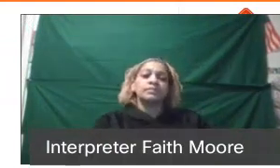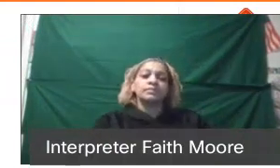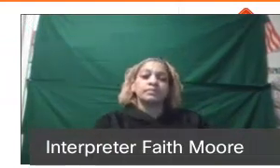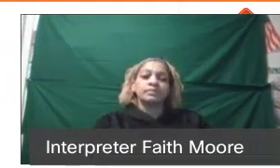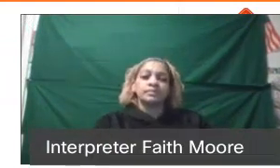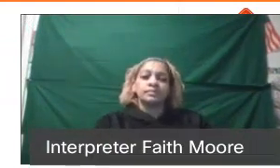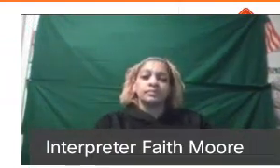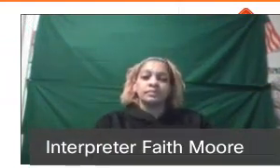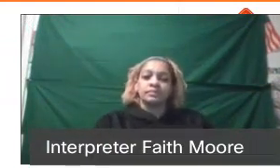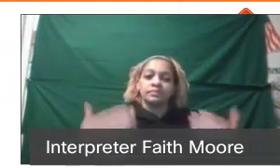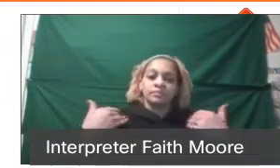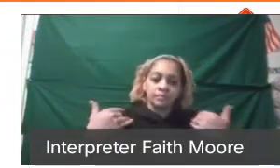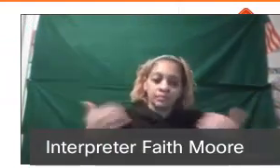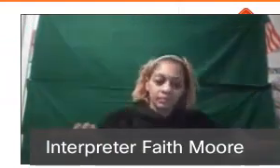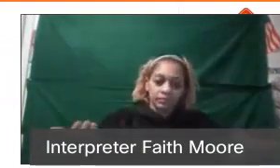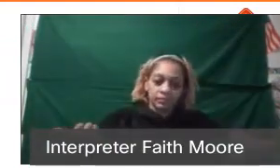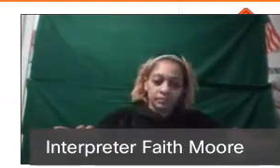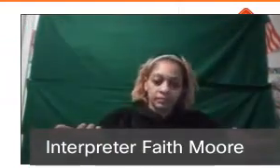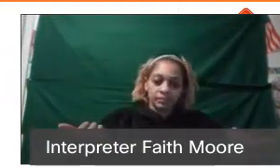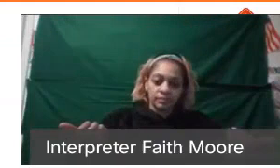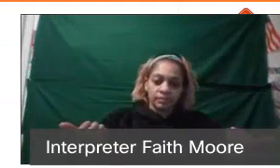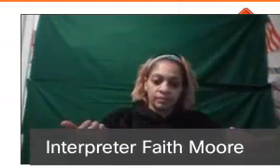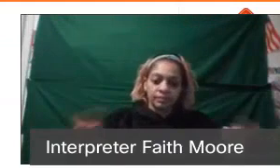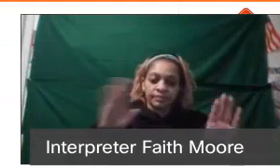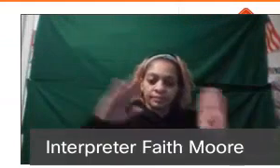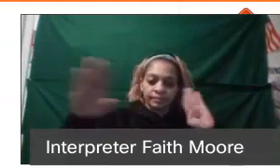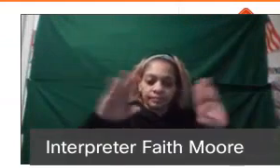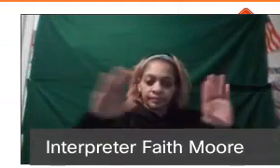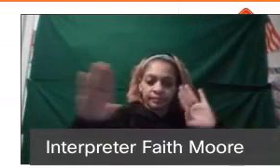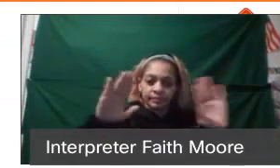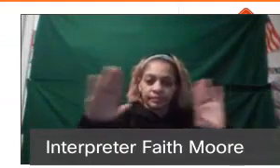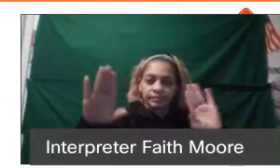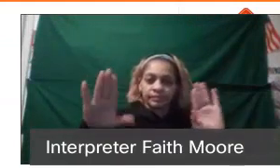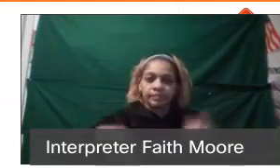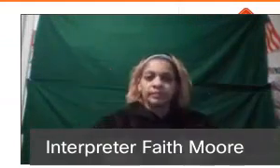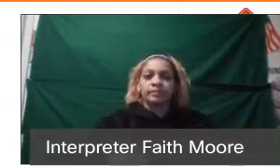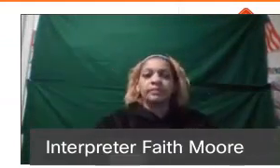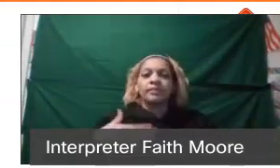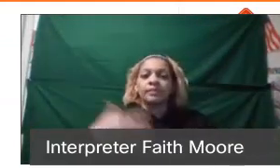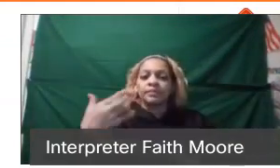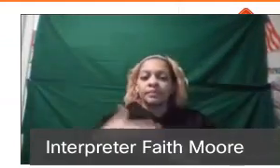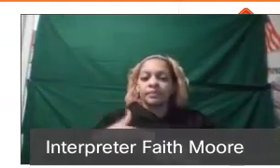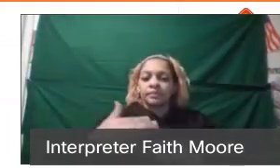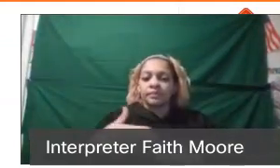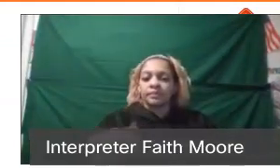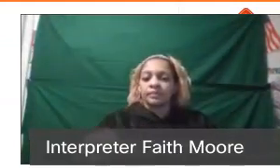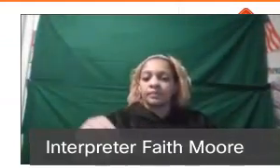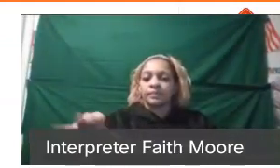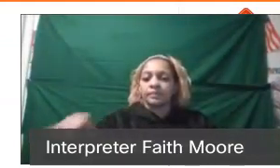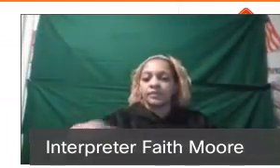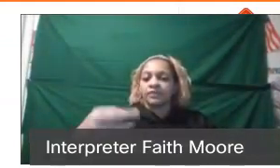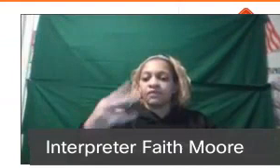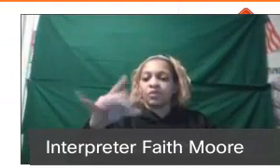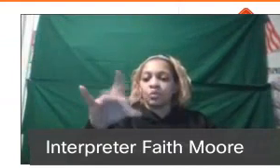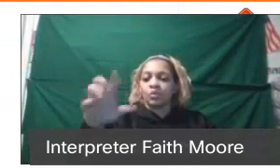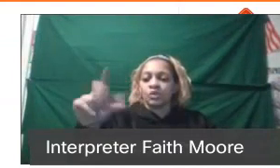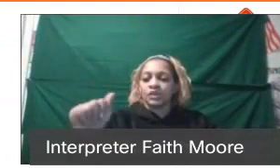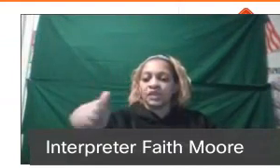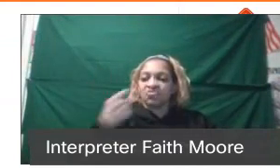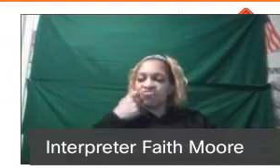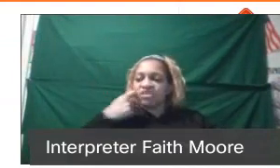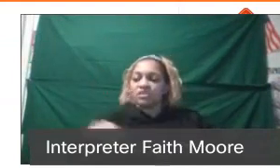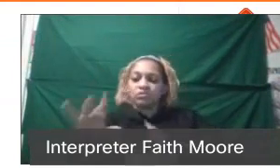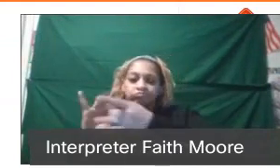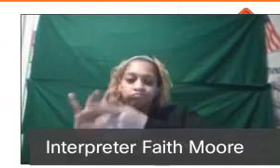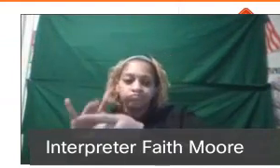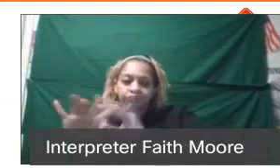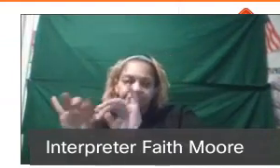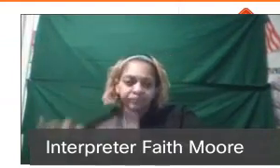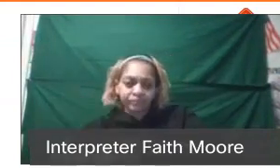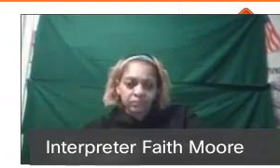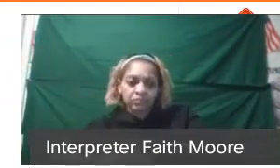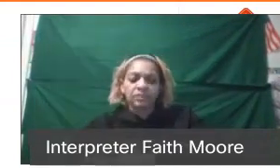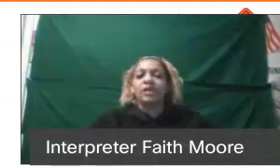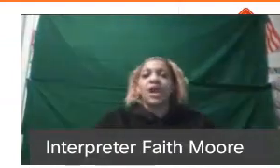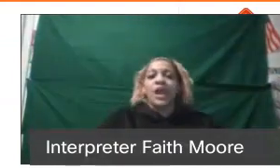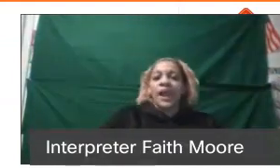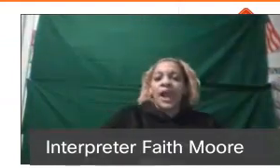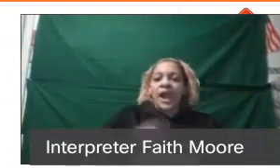You are now Hi, my name is huge. Anna Evans I put a few questions in the chat, but maybe they didn't come through. Um, so the 1st, I did see Cyrus answered about what? Exactly. Cement.